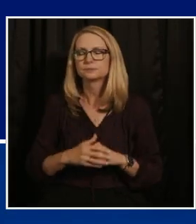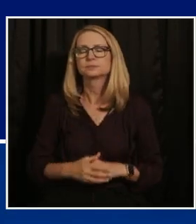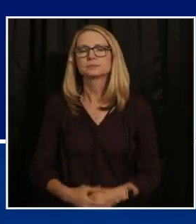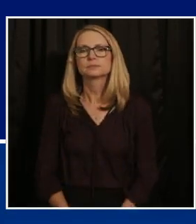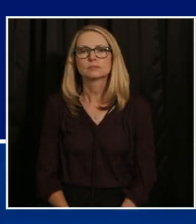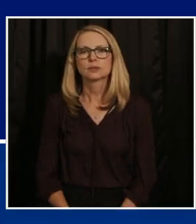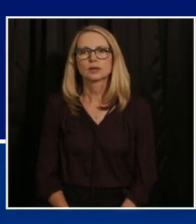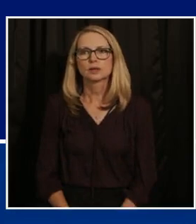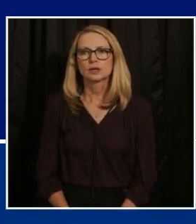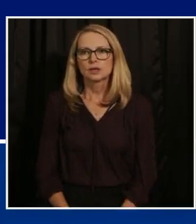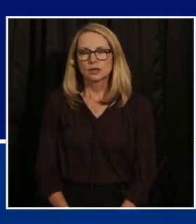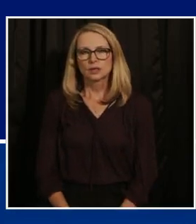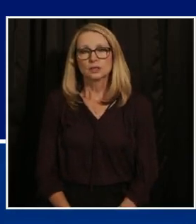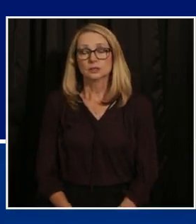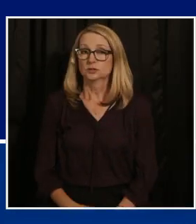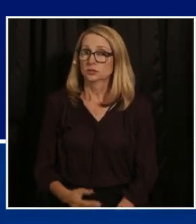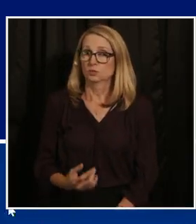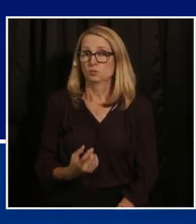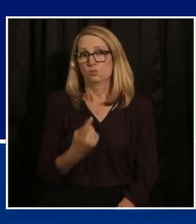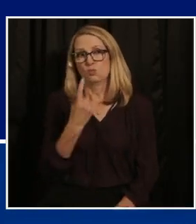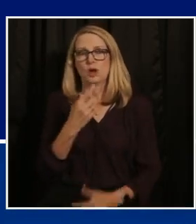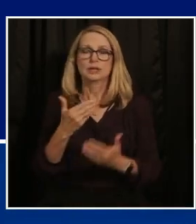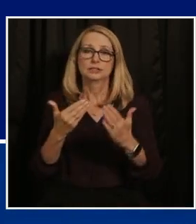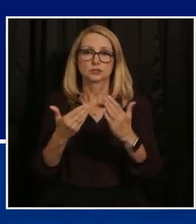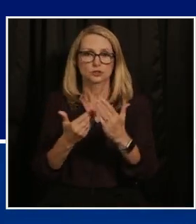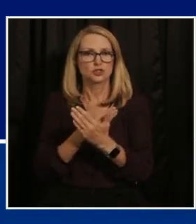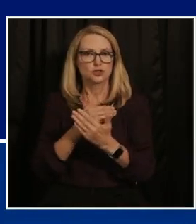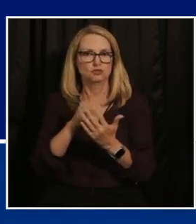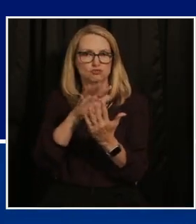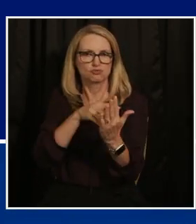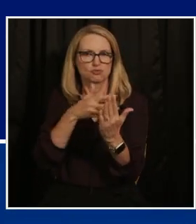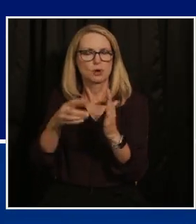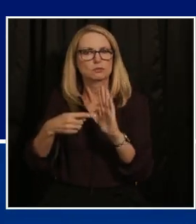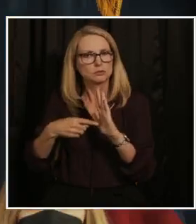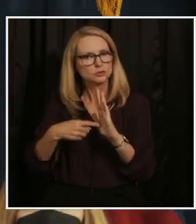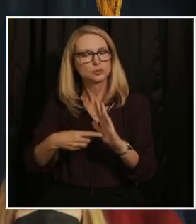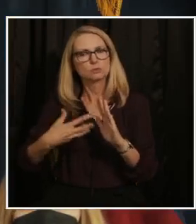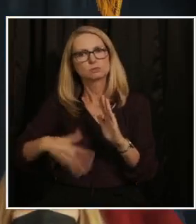um one of them is a new visualization that really shows the impact of vaccinations in